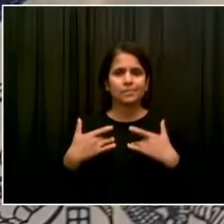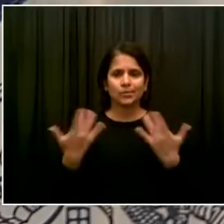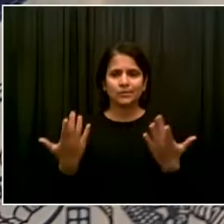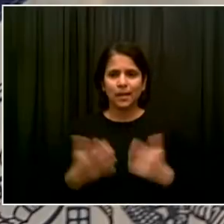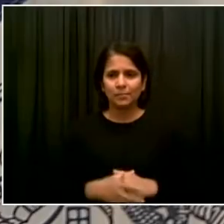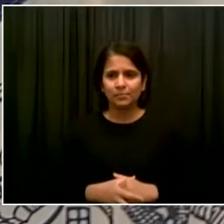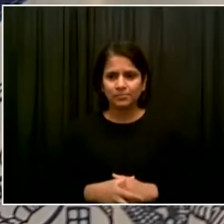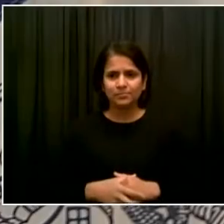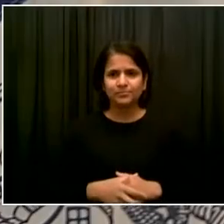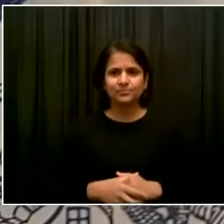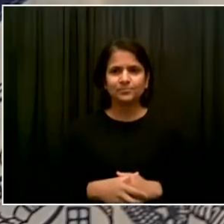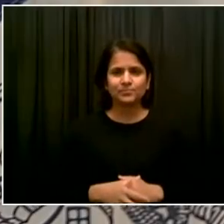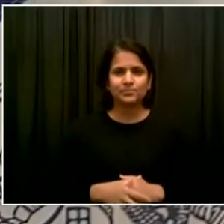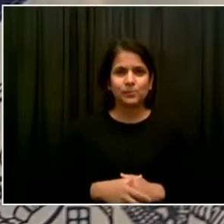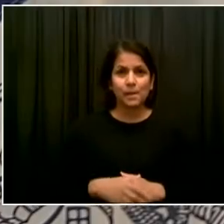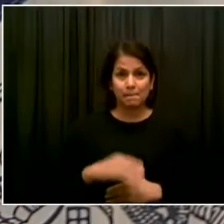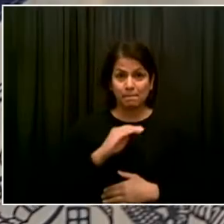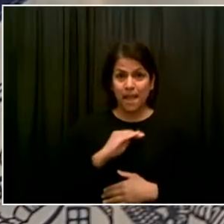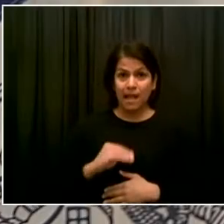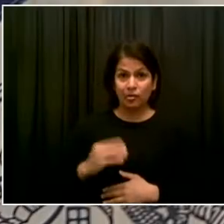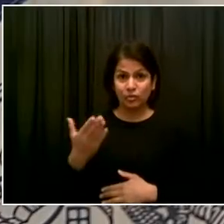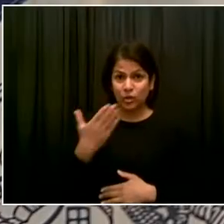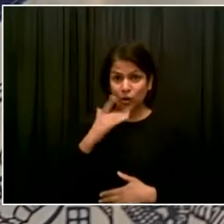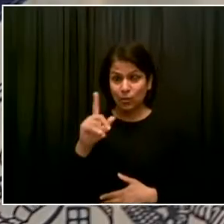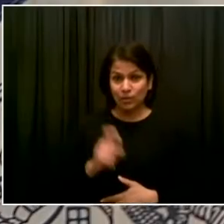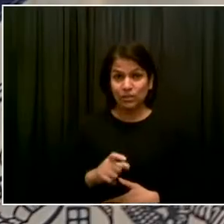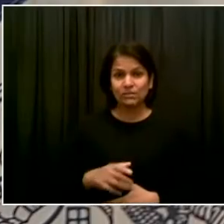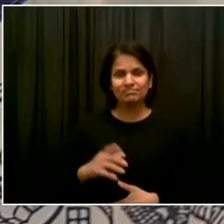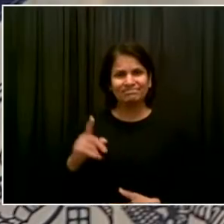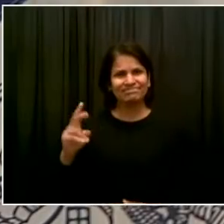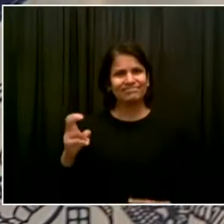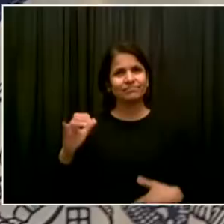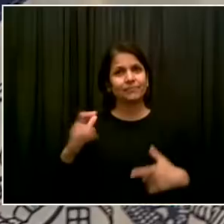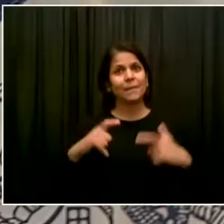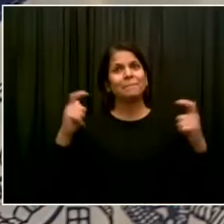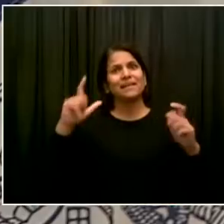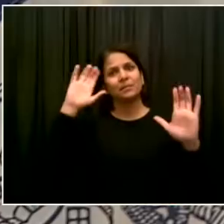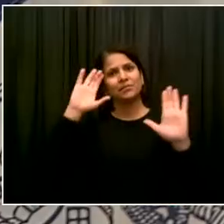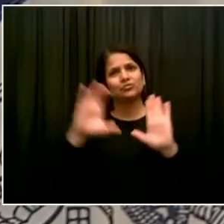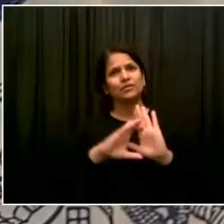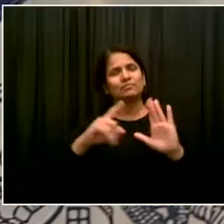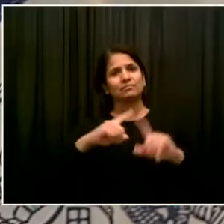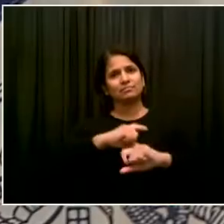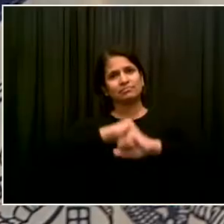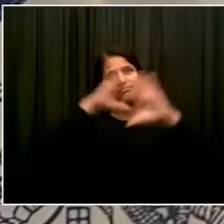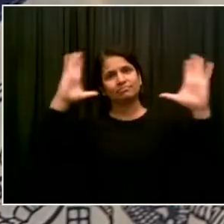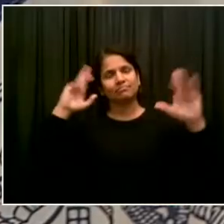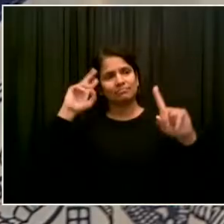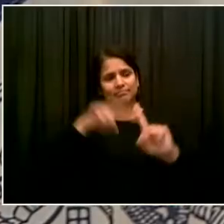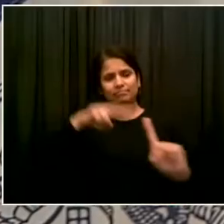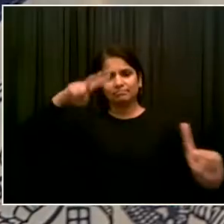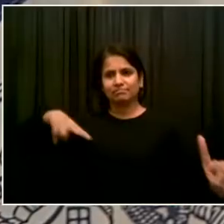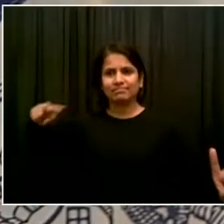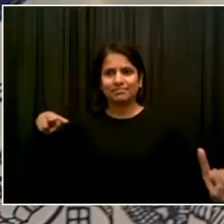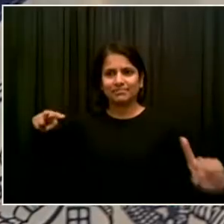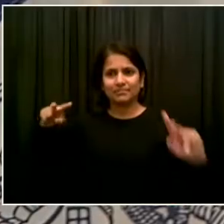EXPLANATION HEWRE WE'RE AT NOW WHAT NEW YORKERS SHOULD EXPECT MOVING FORWARD.